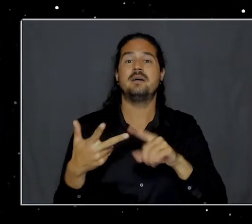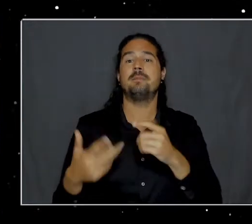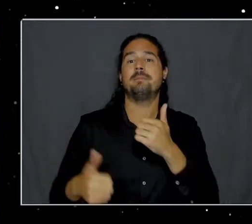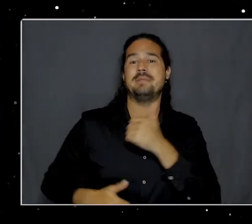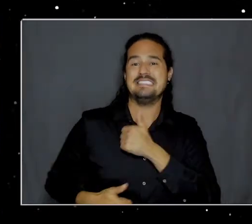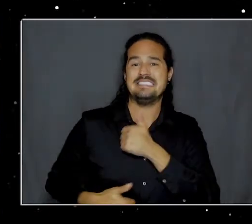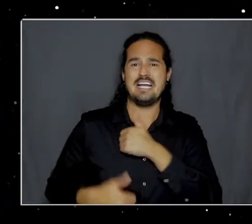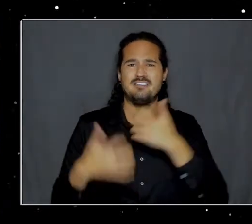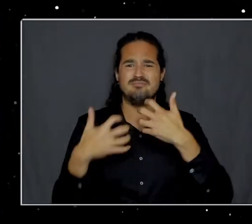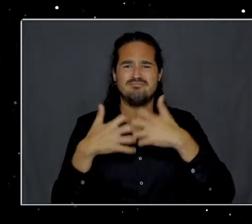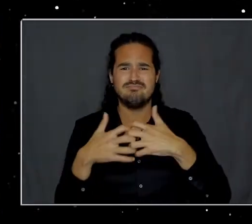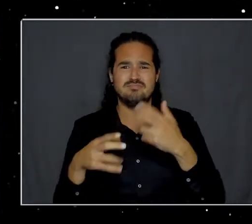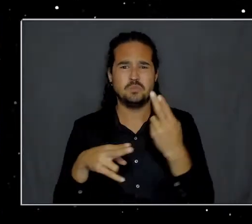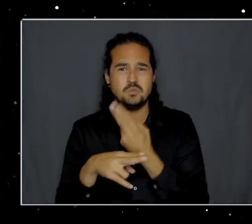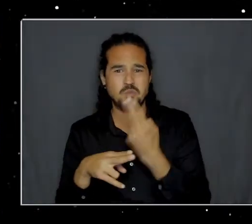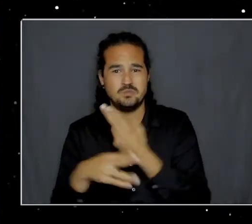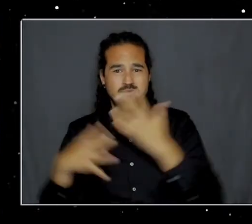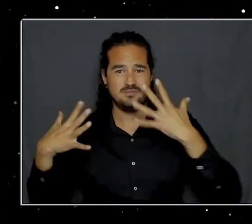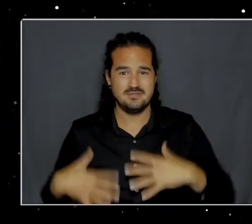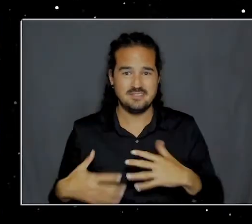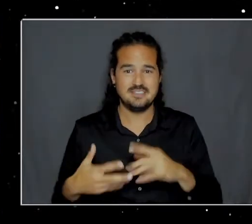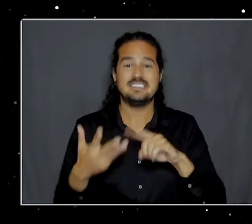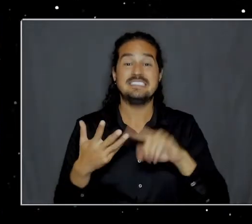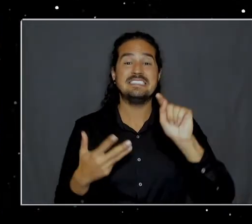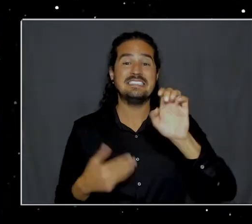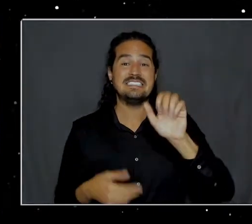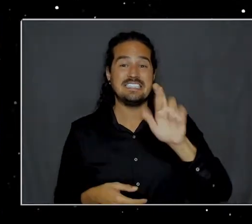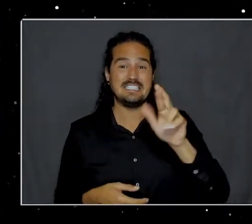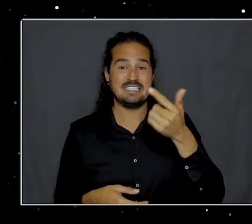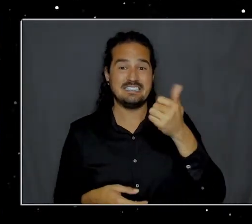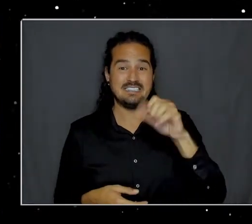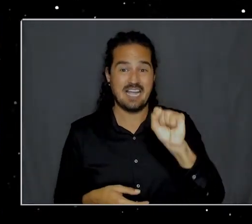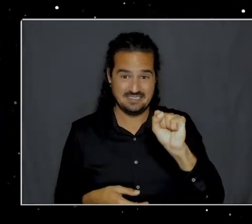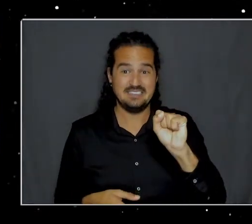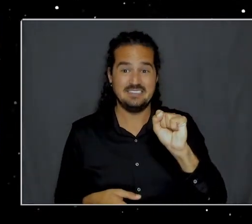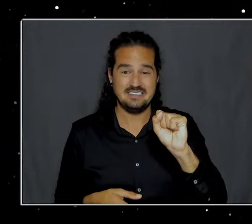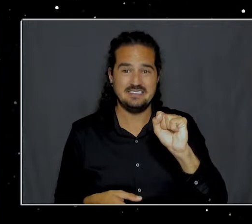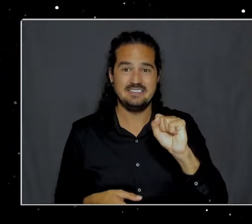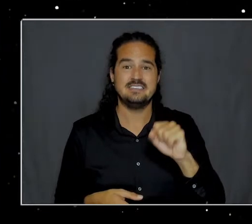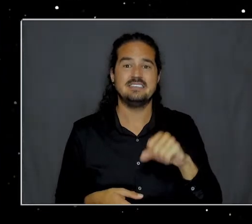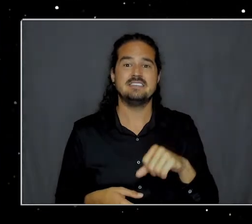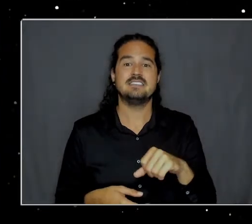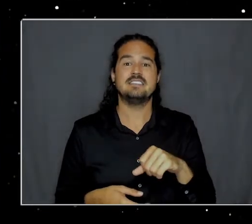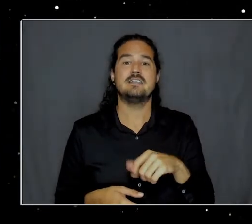CHOKEHOLDS AND NECK RESTRAINTS.